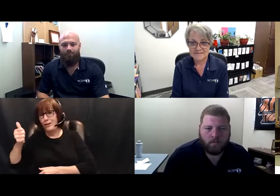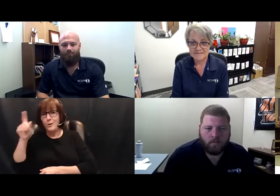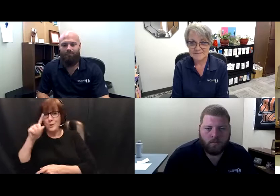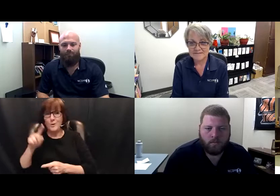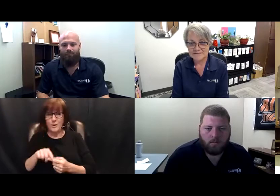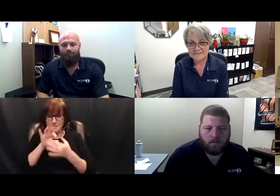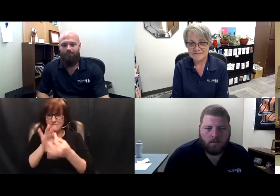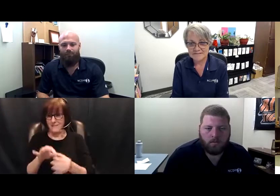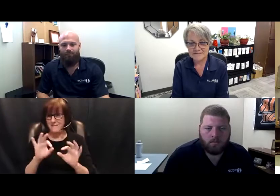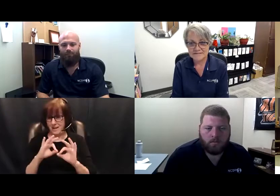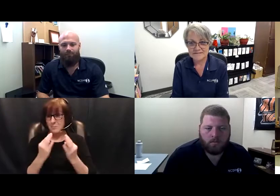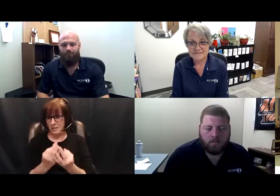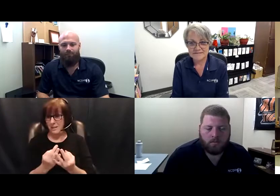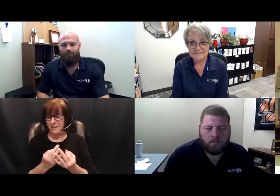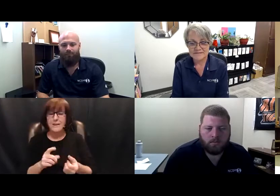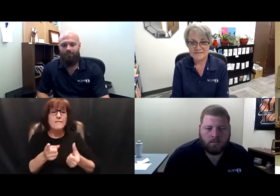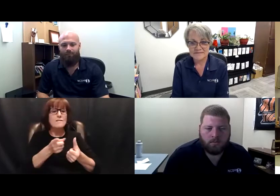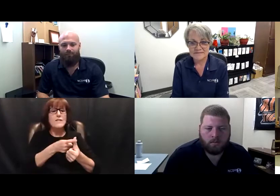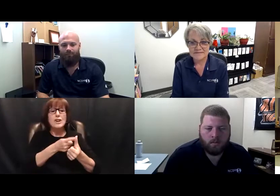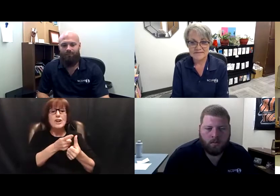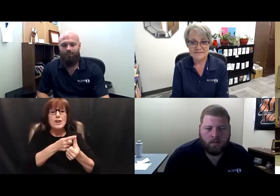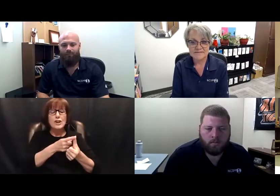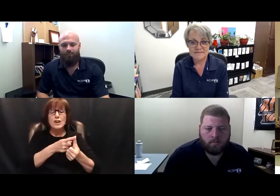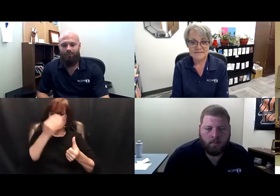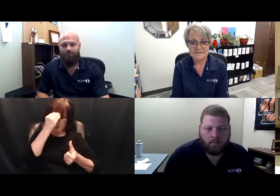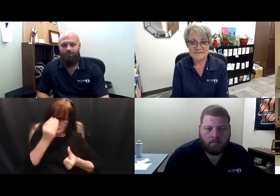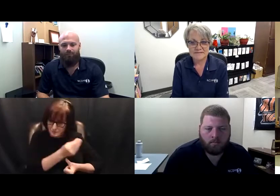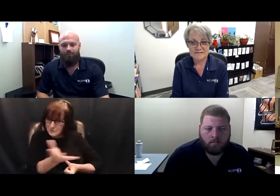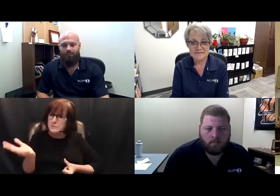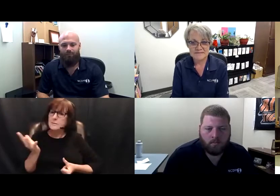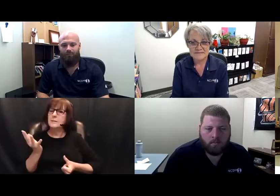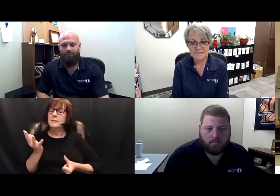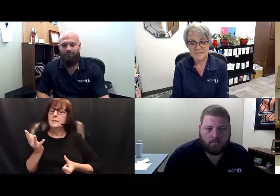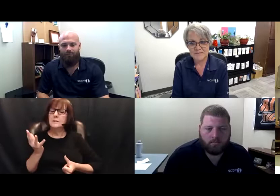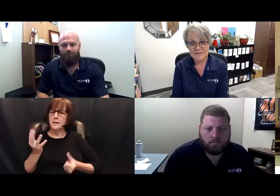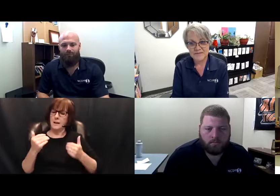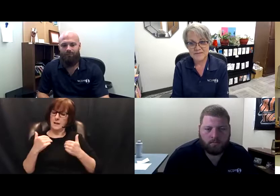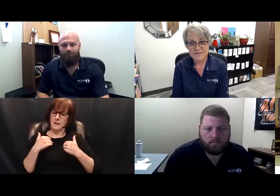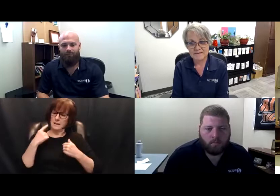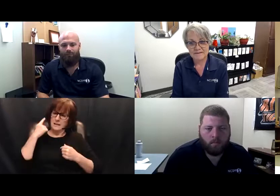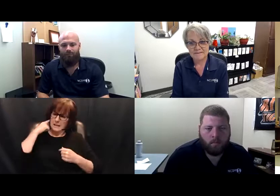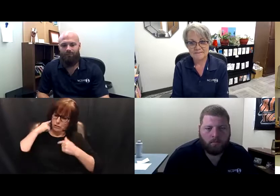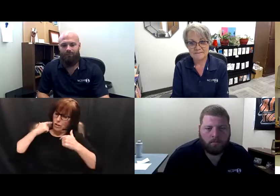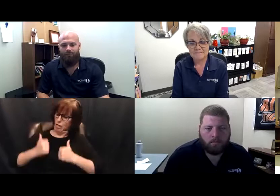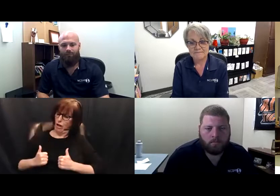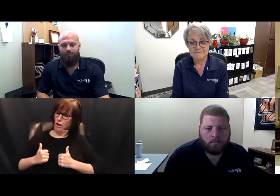One of the first things that you should do is let your family know that you have hearing loss if you have not already